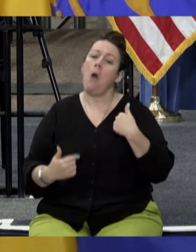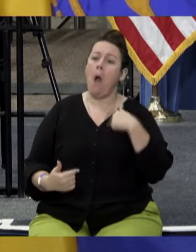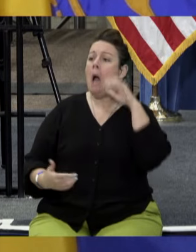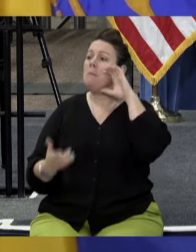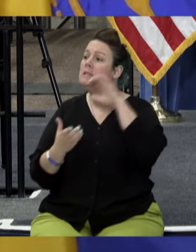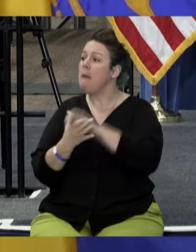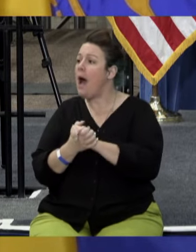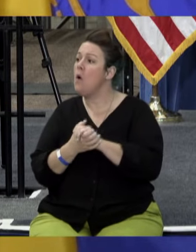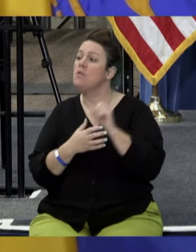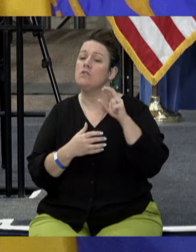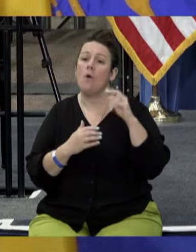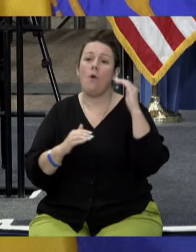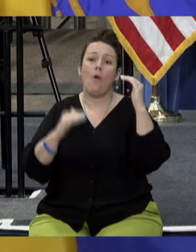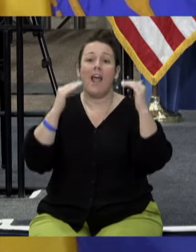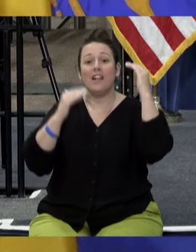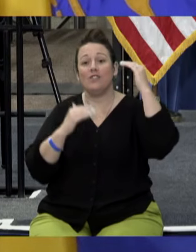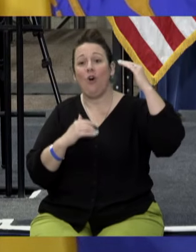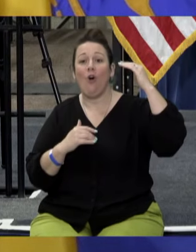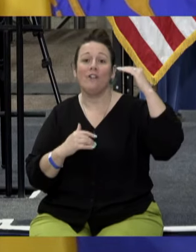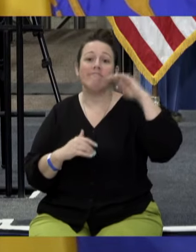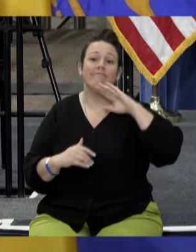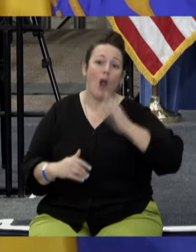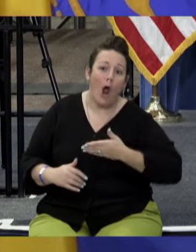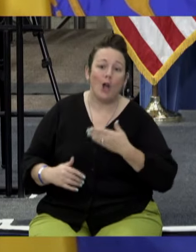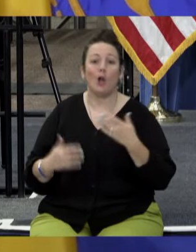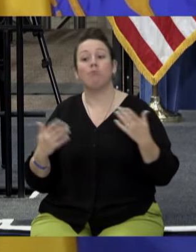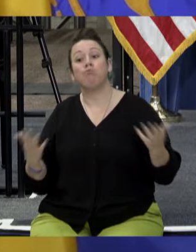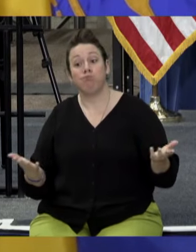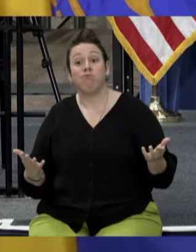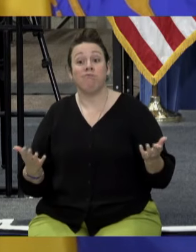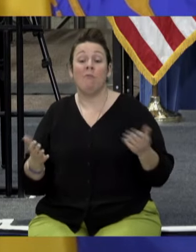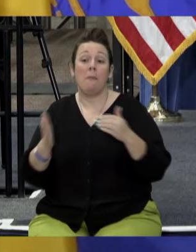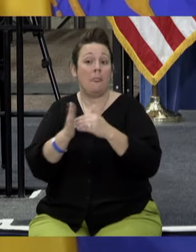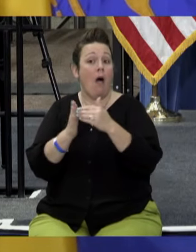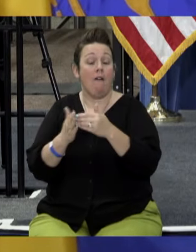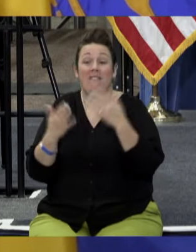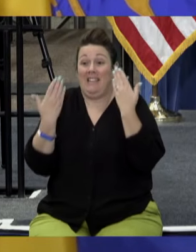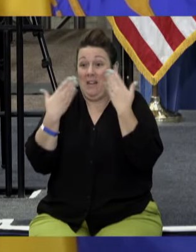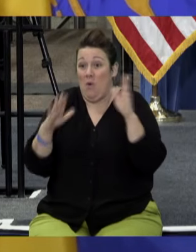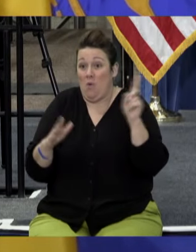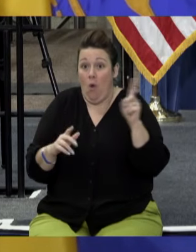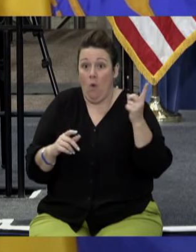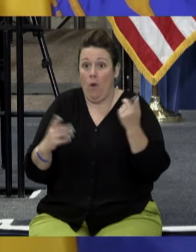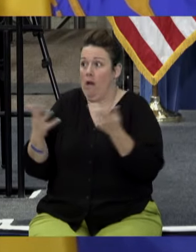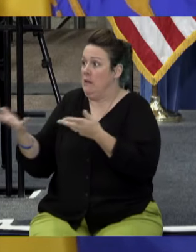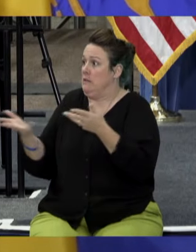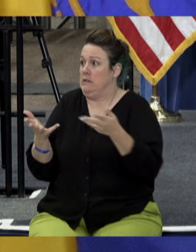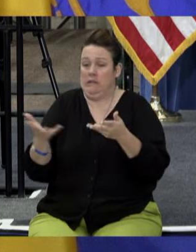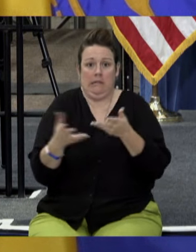or an adult daughter. And they often do not know where to turn for support.